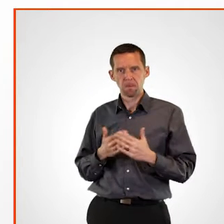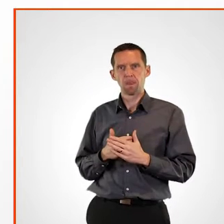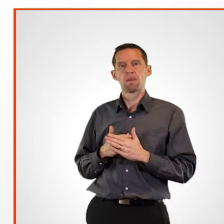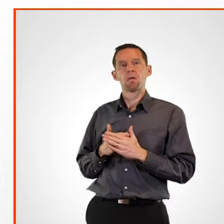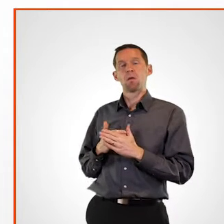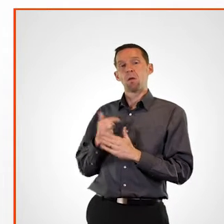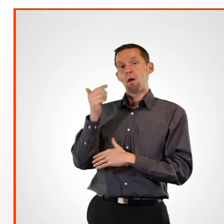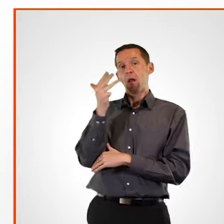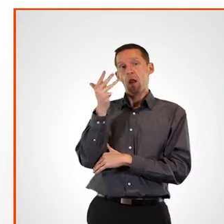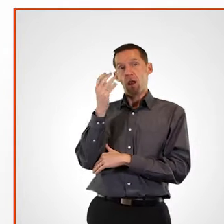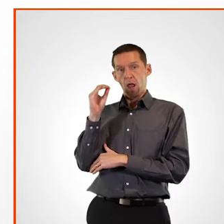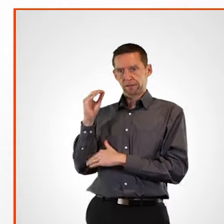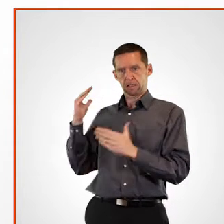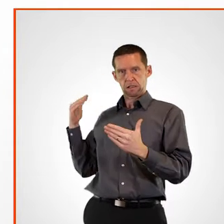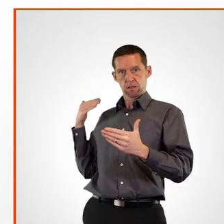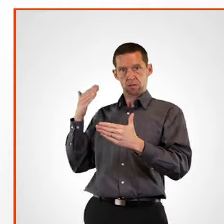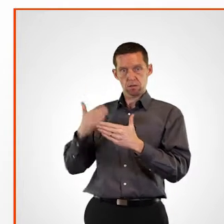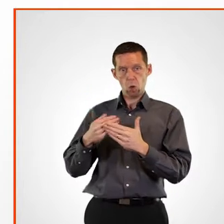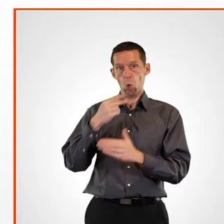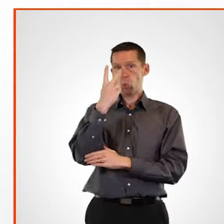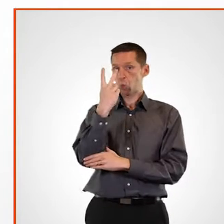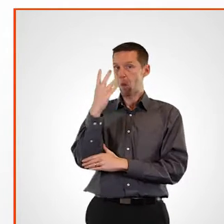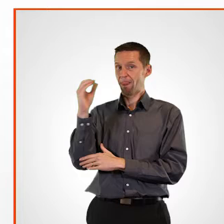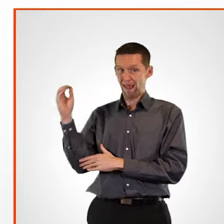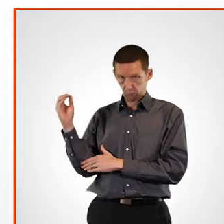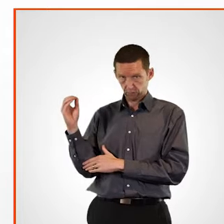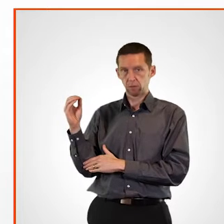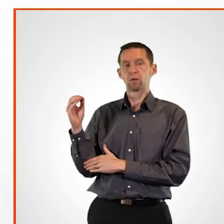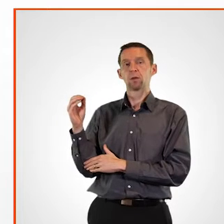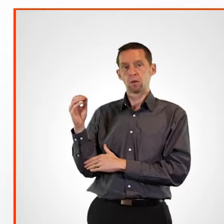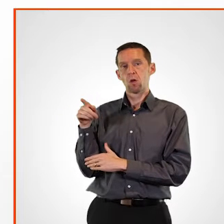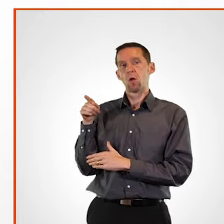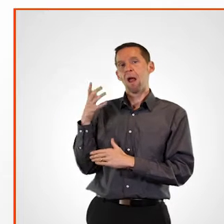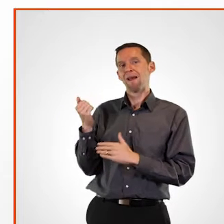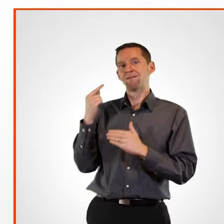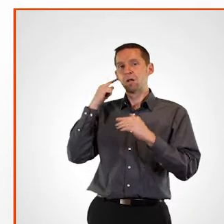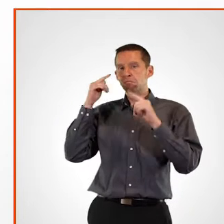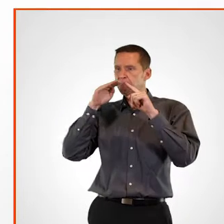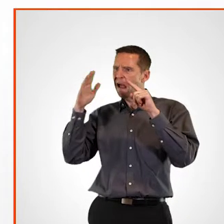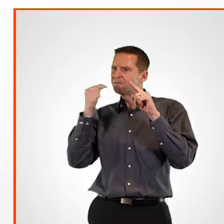Then by 2000, we were implanting children who had what we'd call hearing across the board.